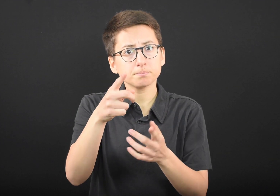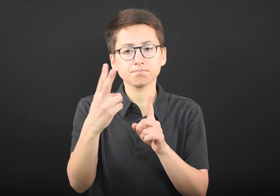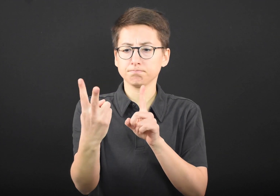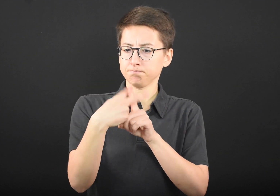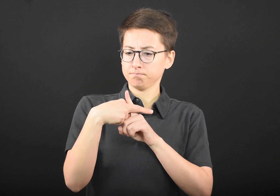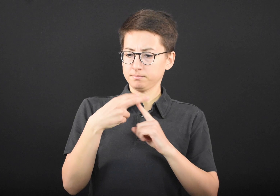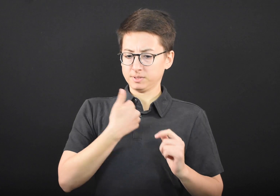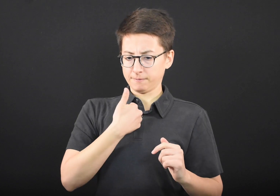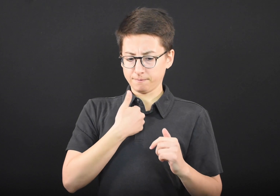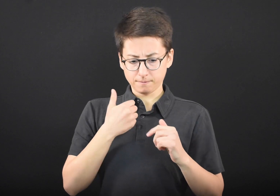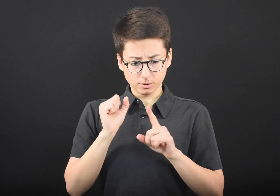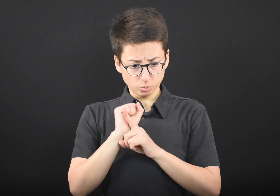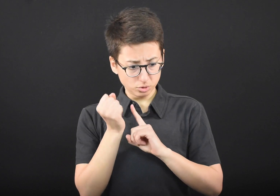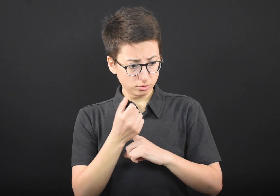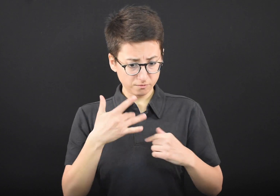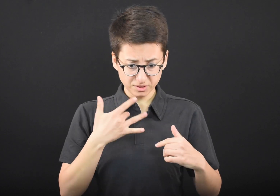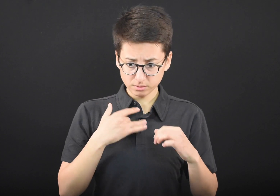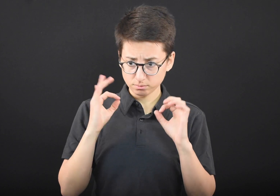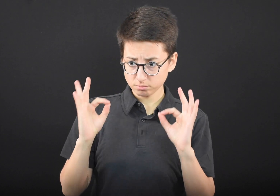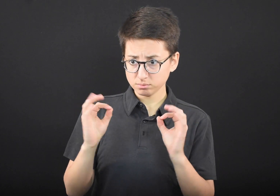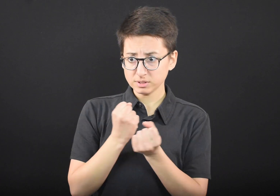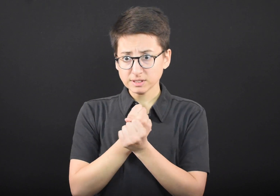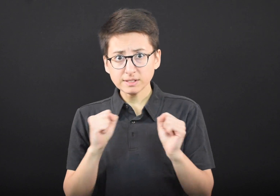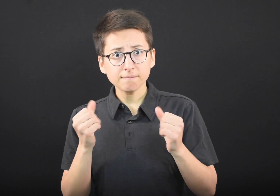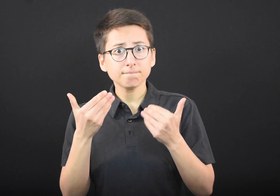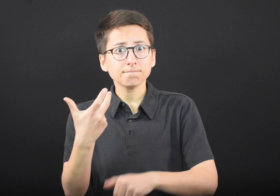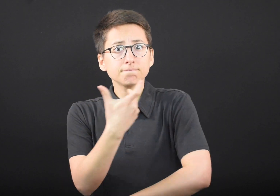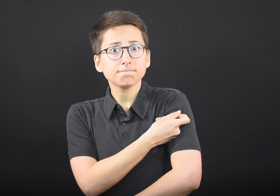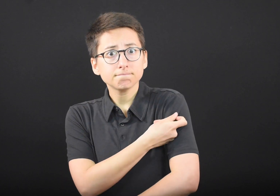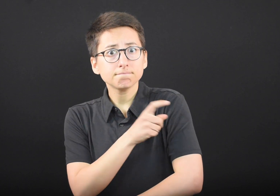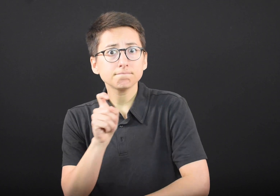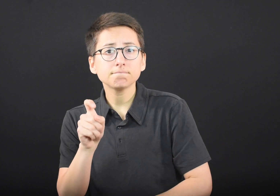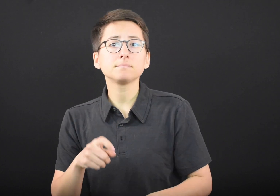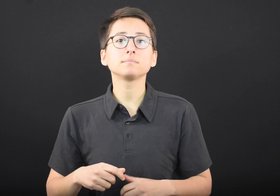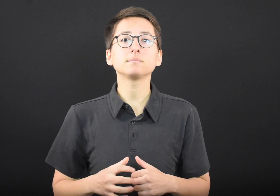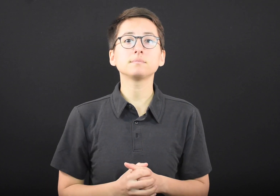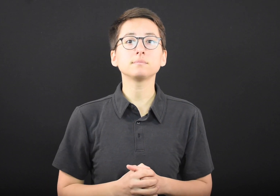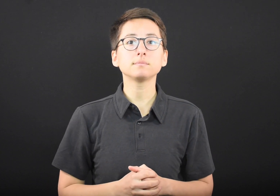that information into the context of your own life and circumstances.